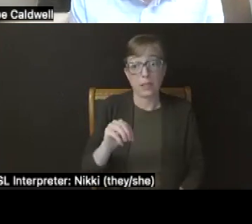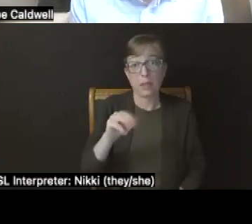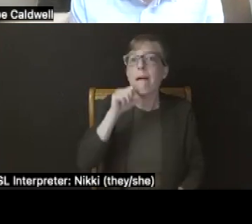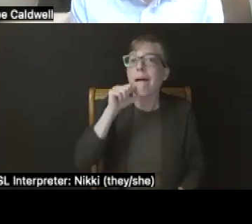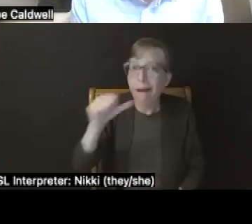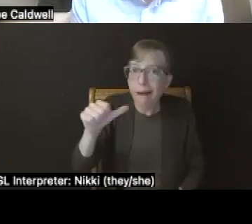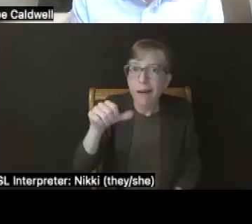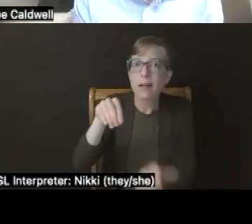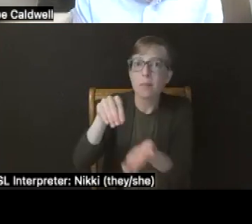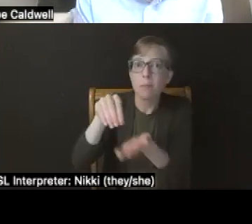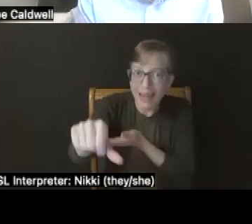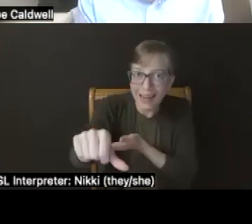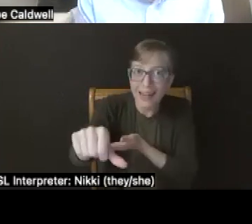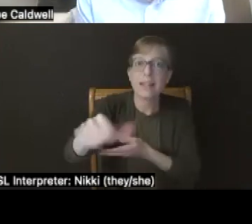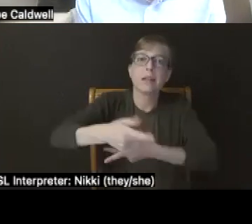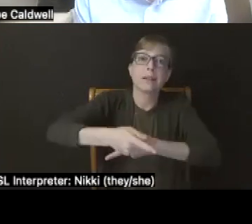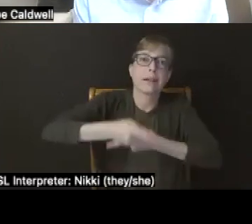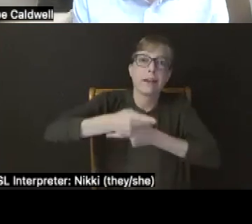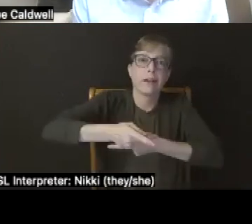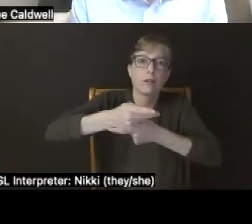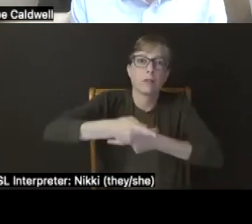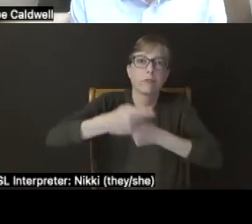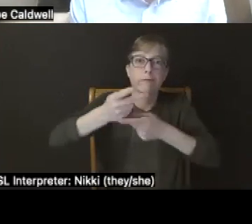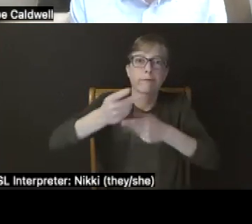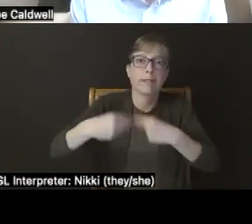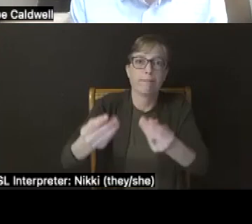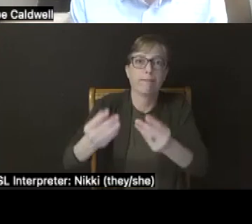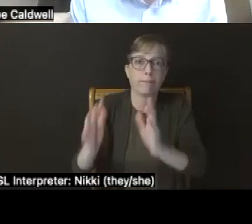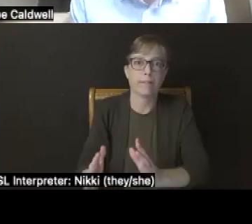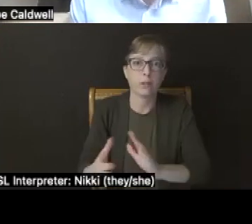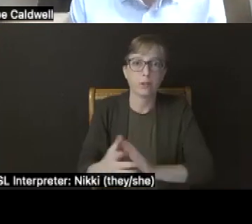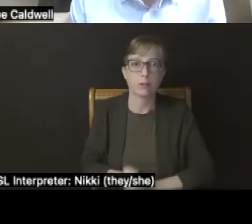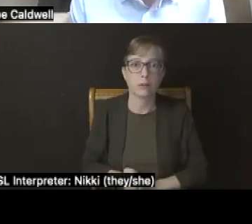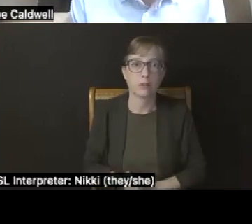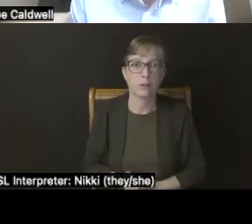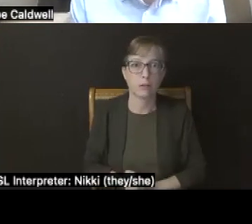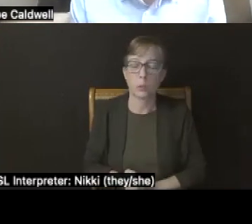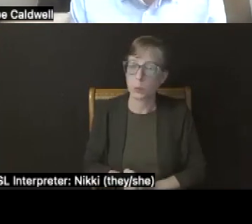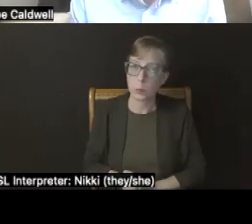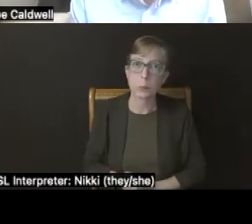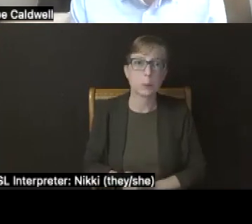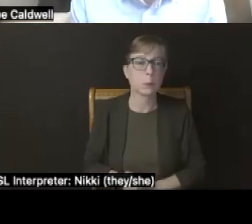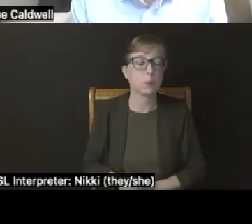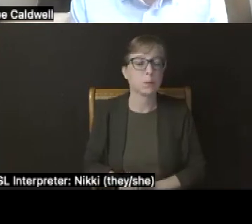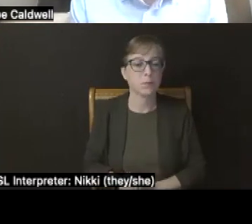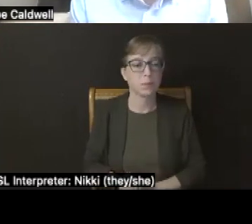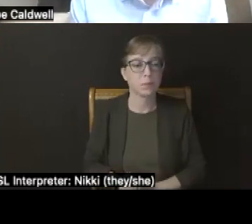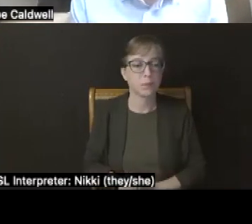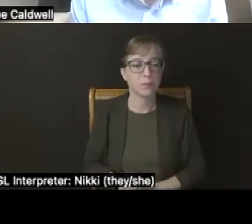and supports A lot of times, a lot of policymakers when they